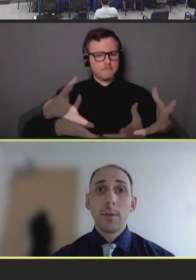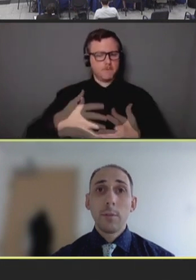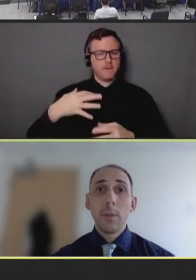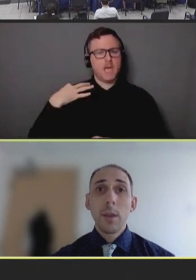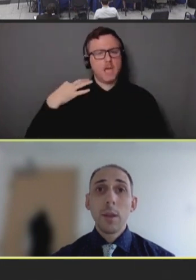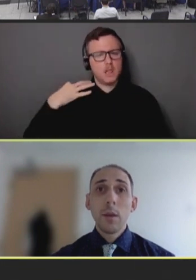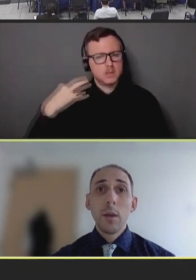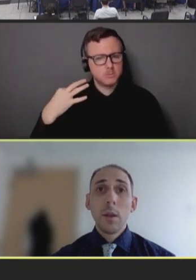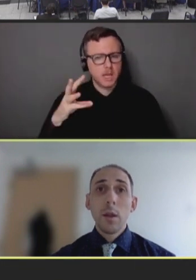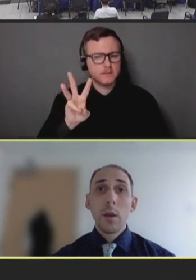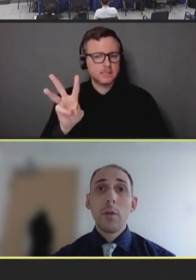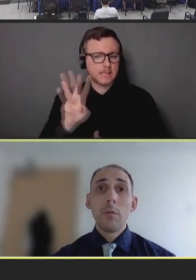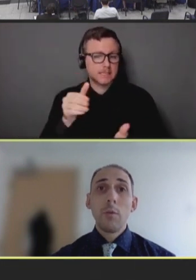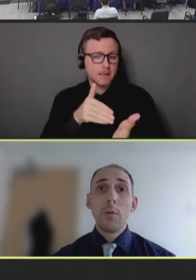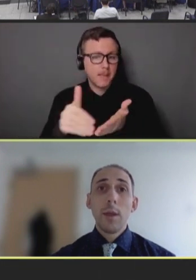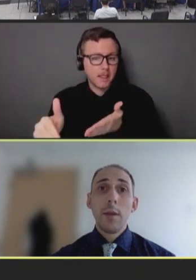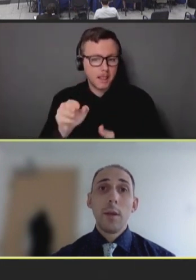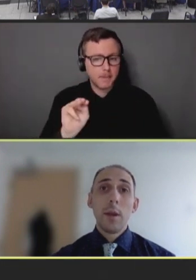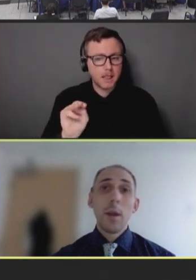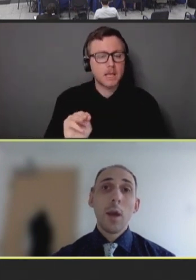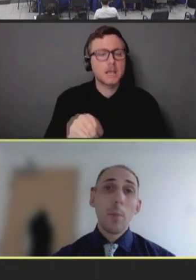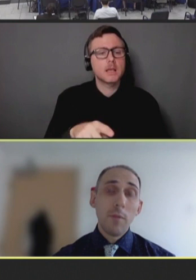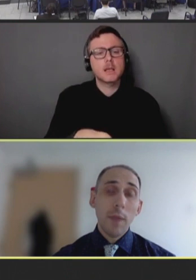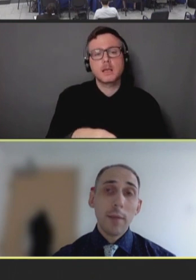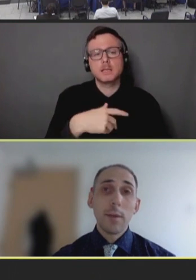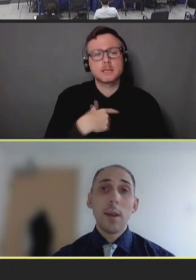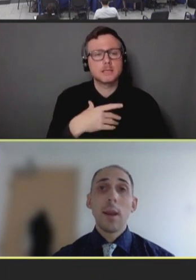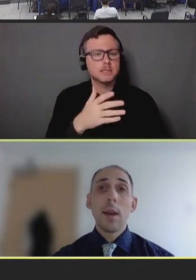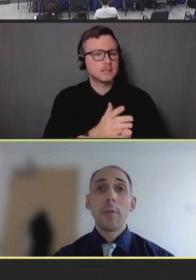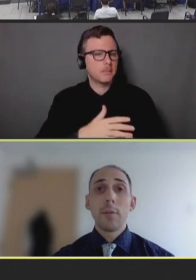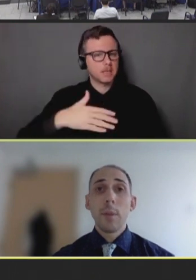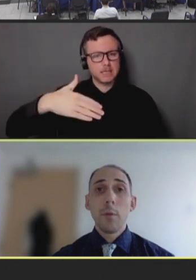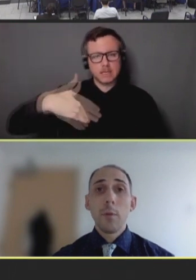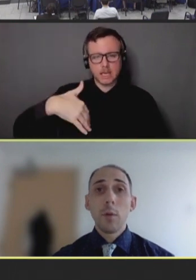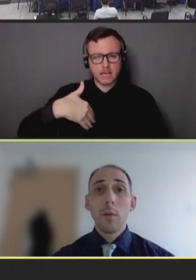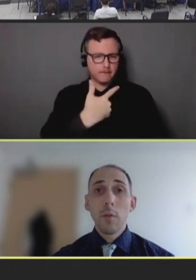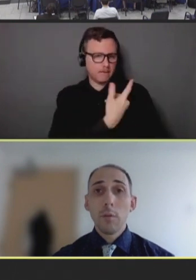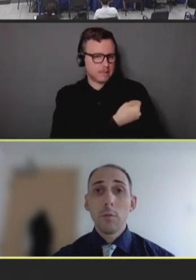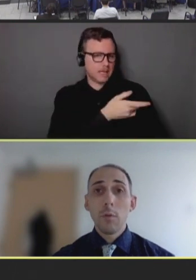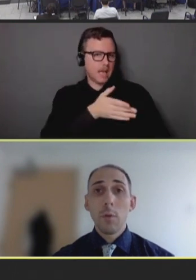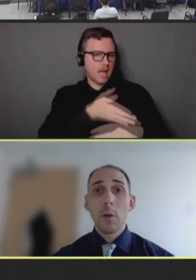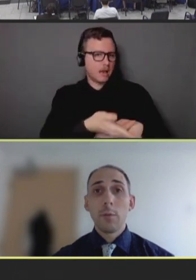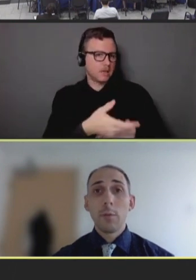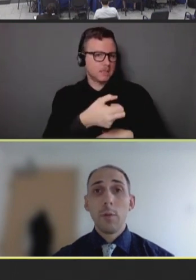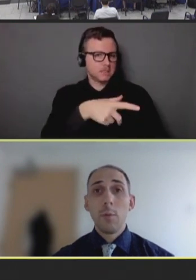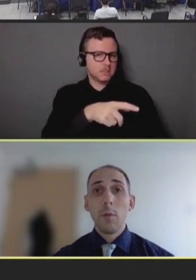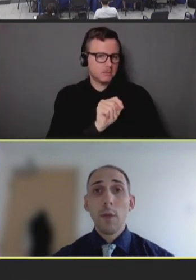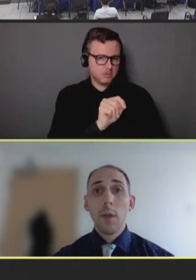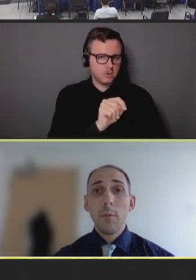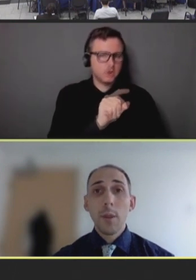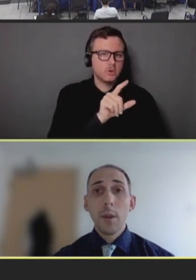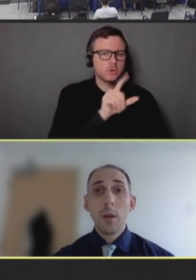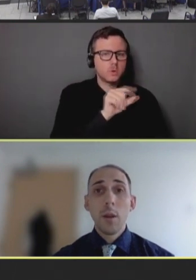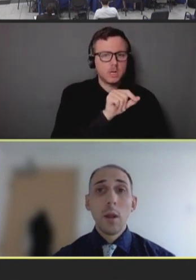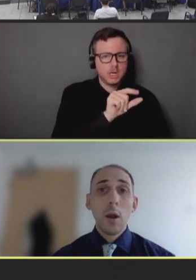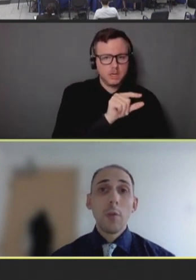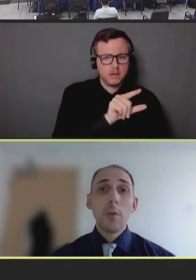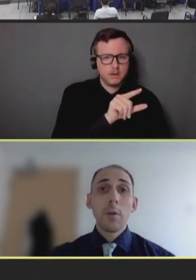6 million, and those who had not been vaccinated after September 21st for approximately 3.5 million.